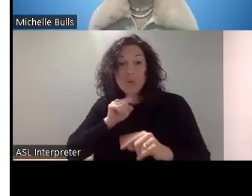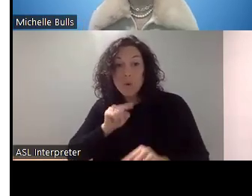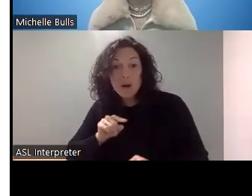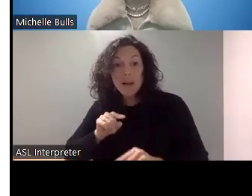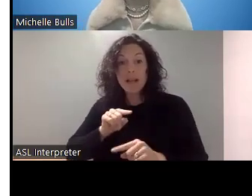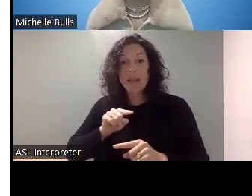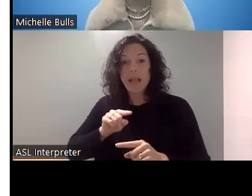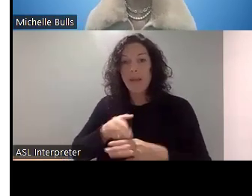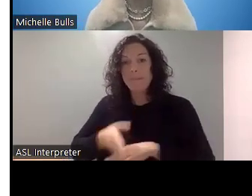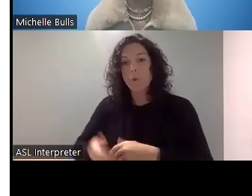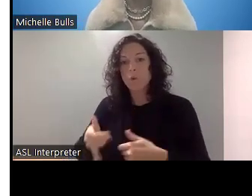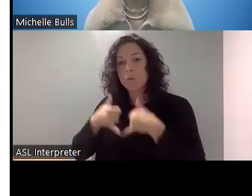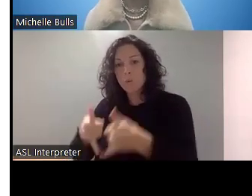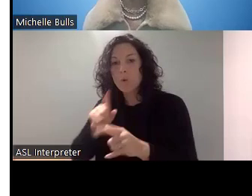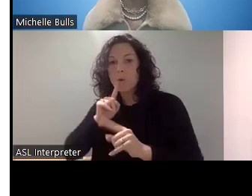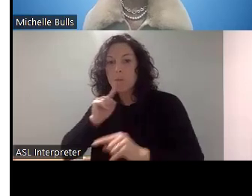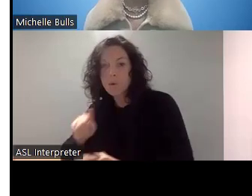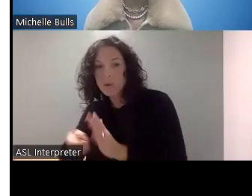and research misconduct. Next slide.